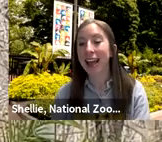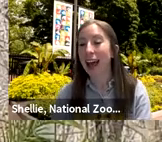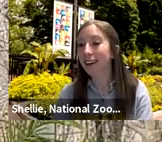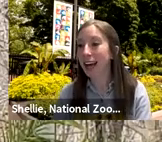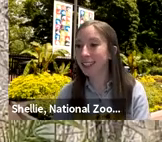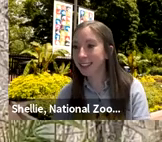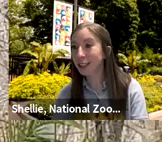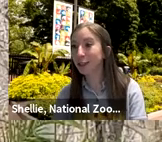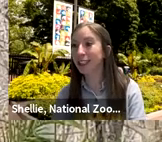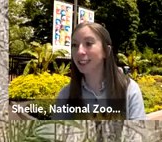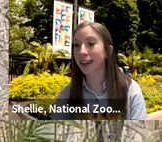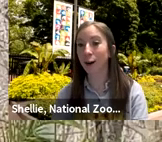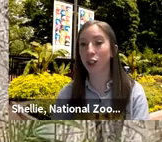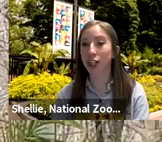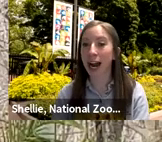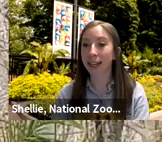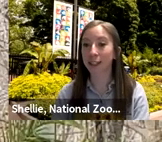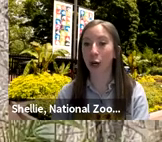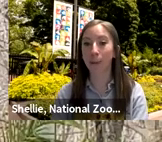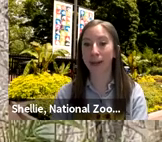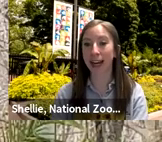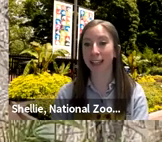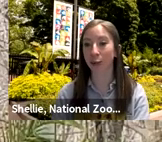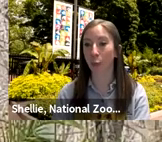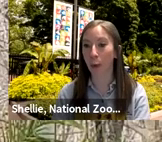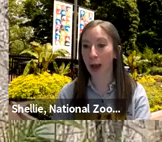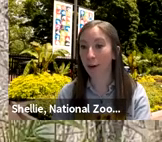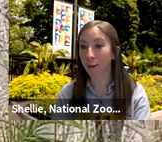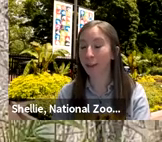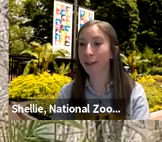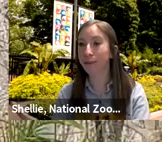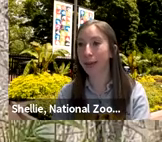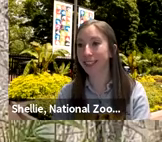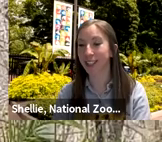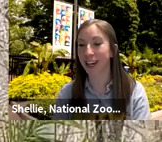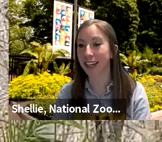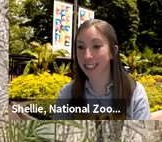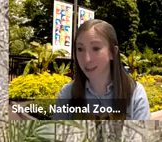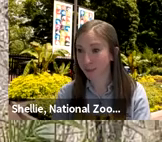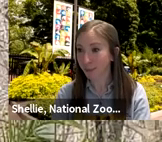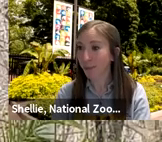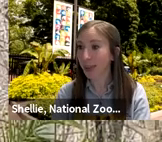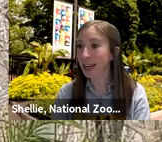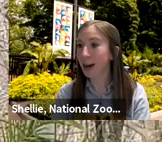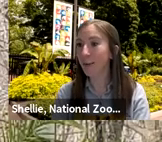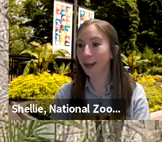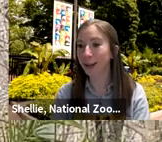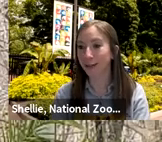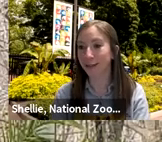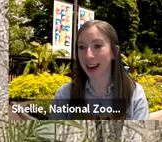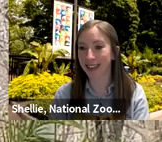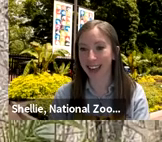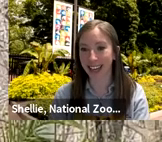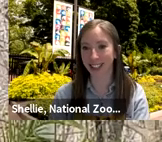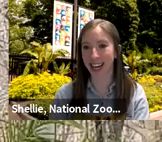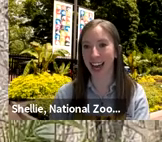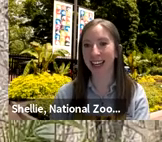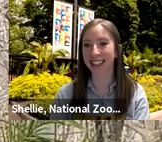And lastly, you'll see that our chat is open as well for you to message us.